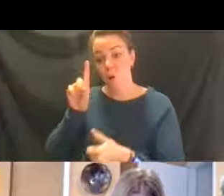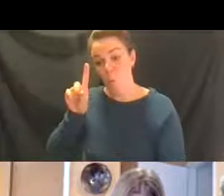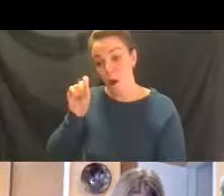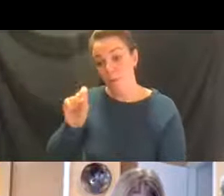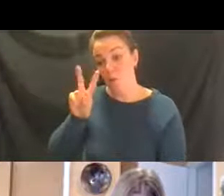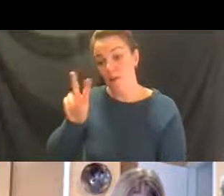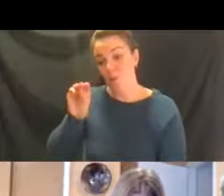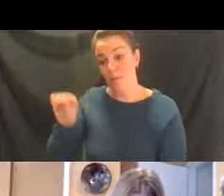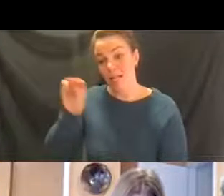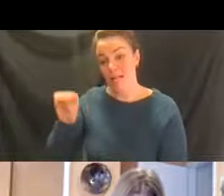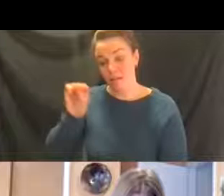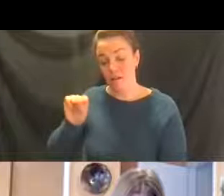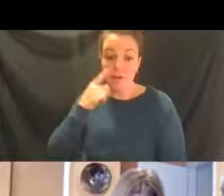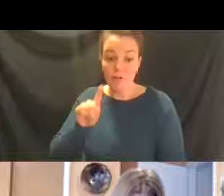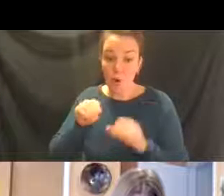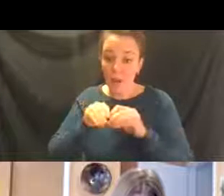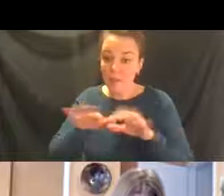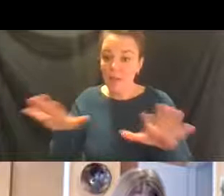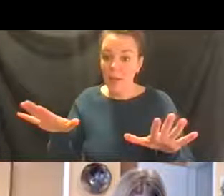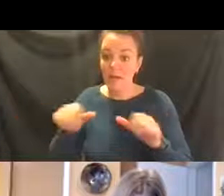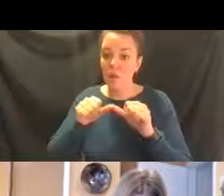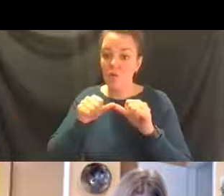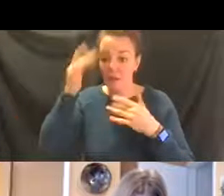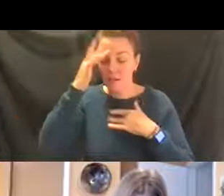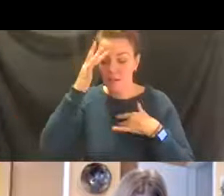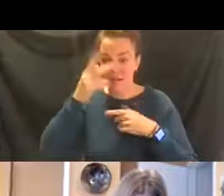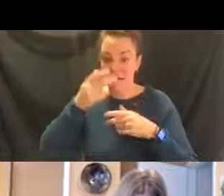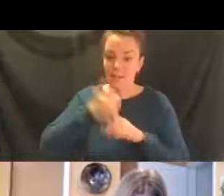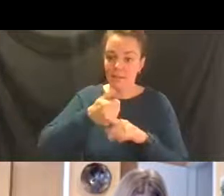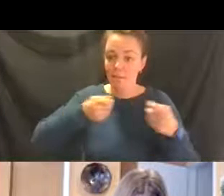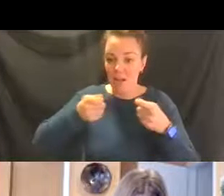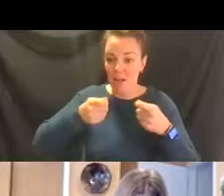disease self-management education programs and incorporate the Health Matters program into their